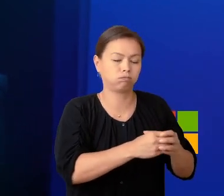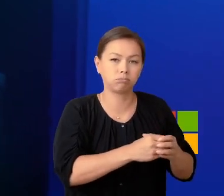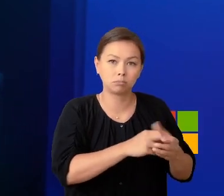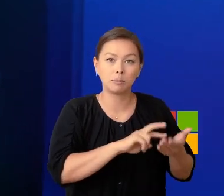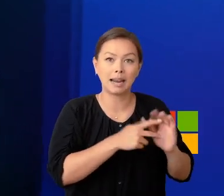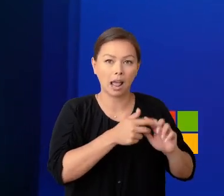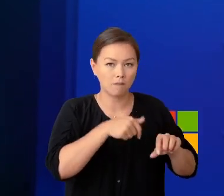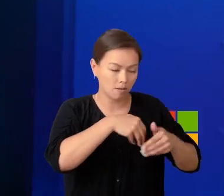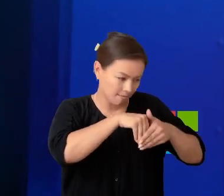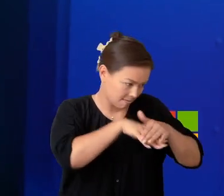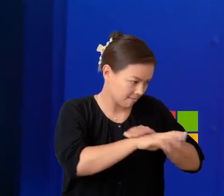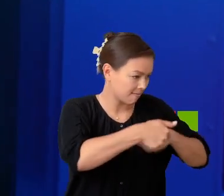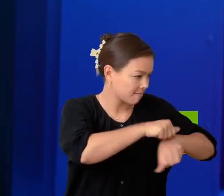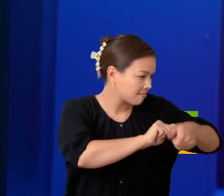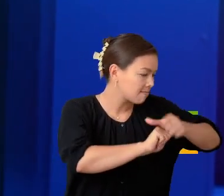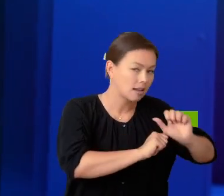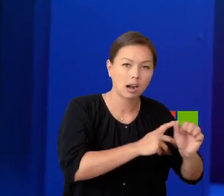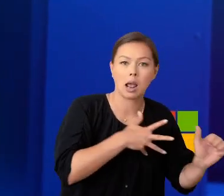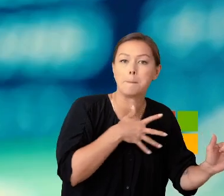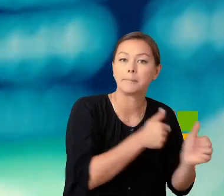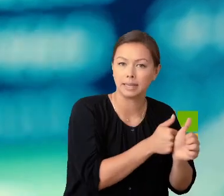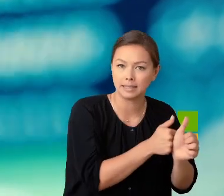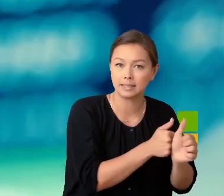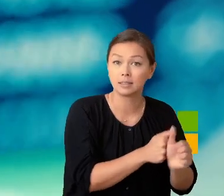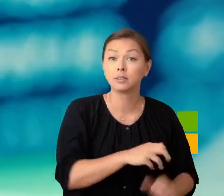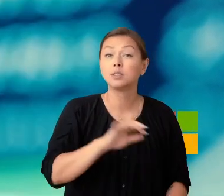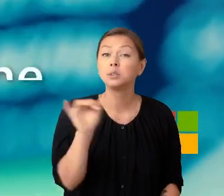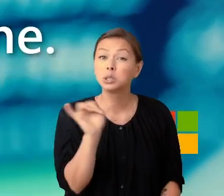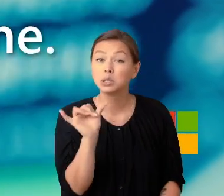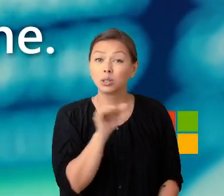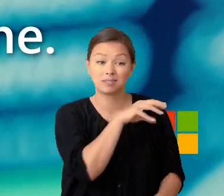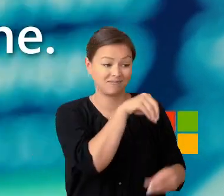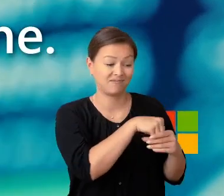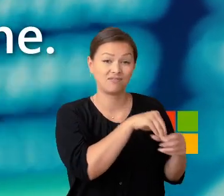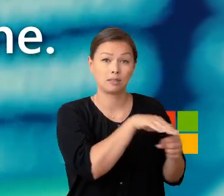require burdensome manual updates. Furthermore, on-premises servers